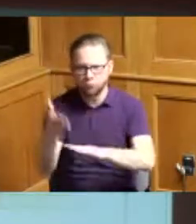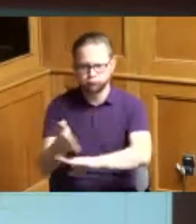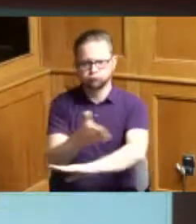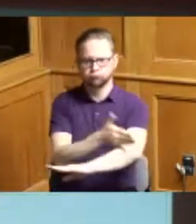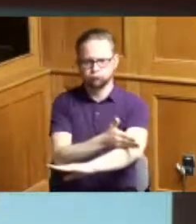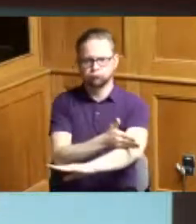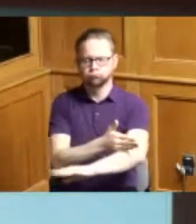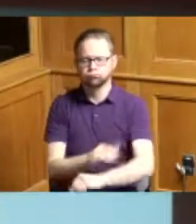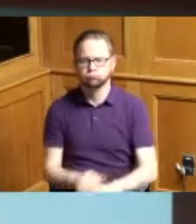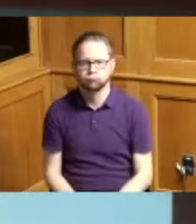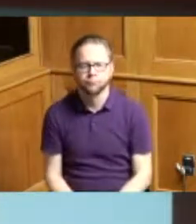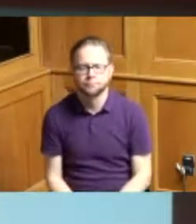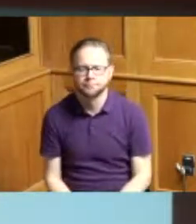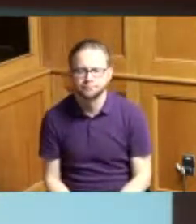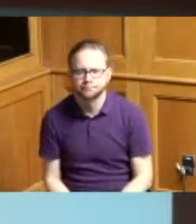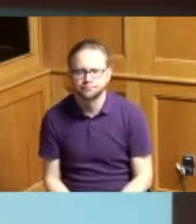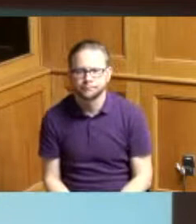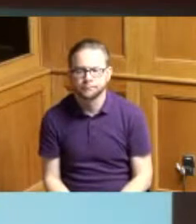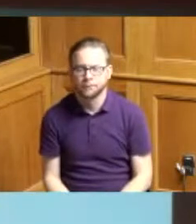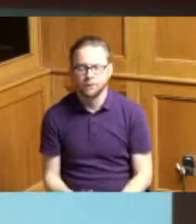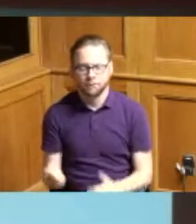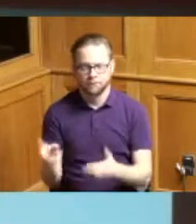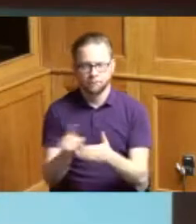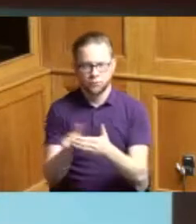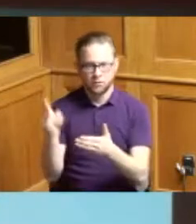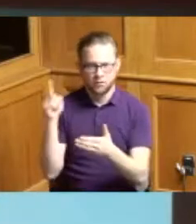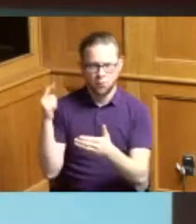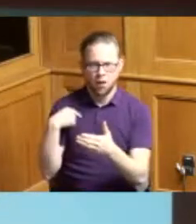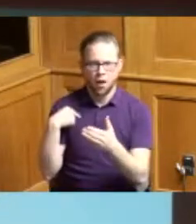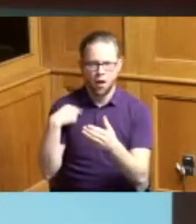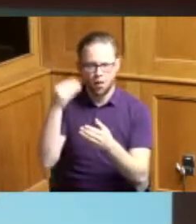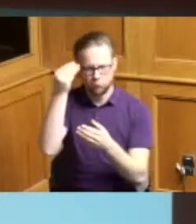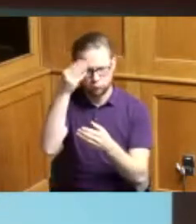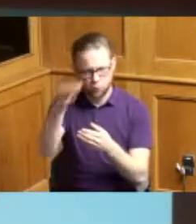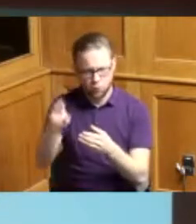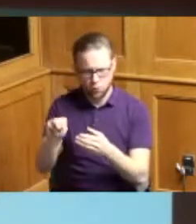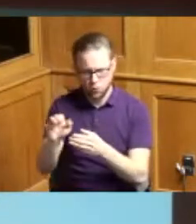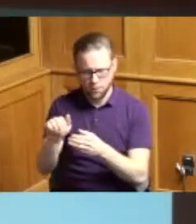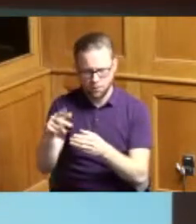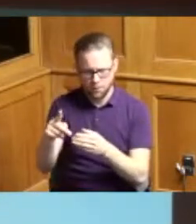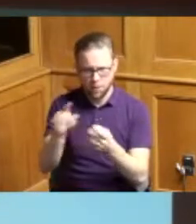back to what I shared a few weeks back when I kind of showed the the map changing this is November